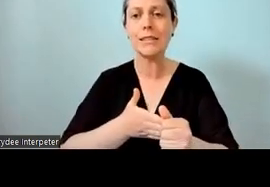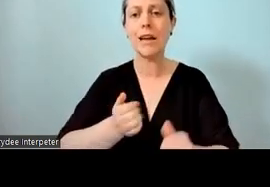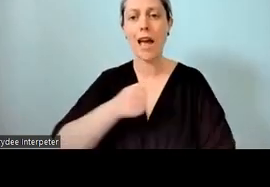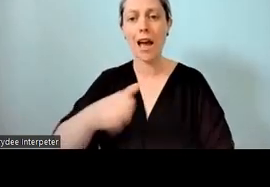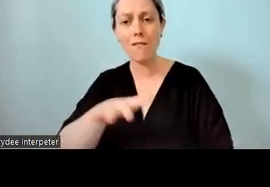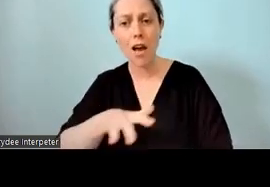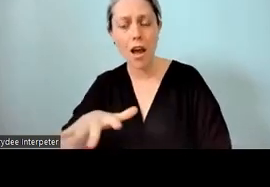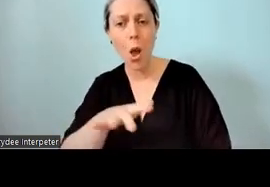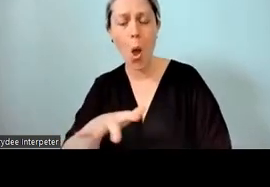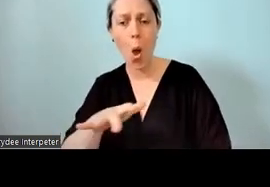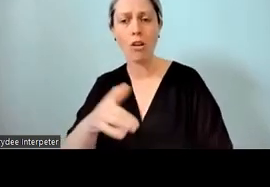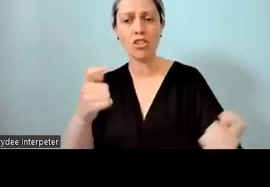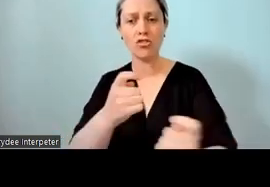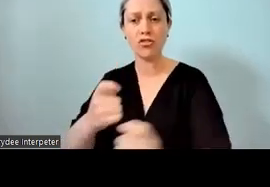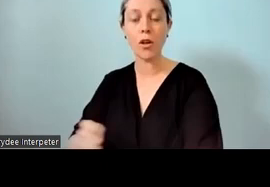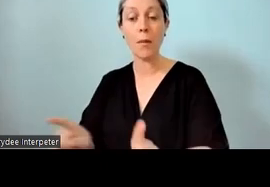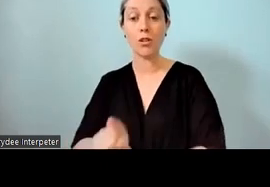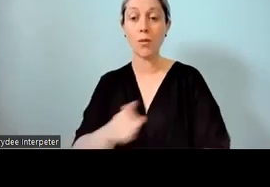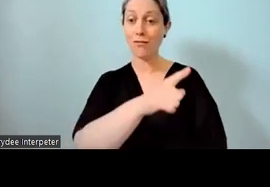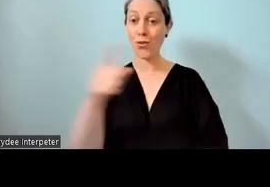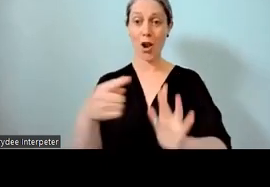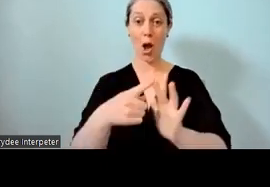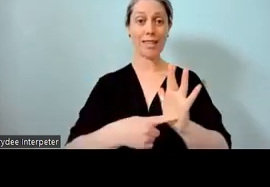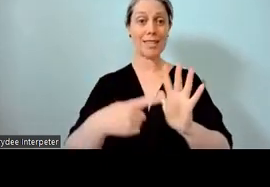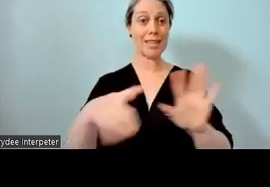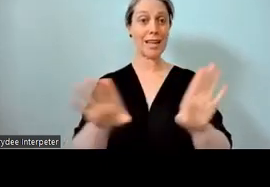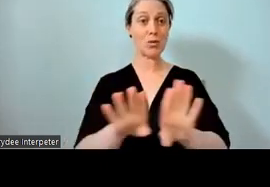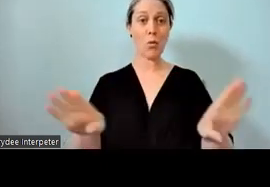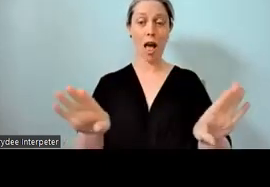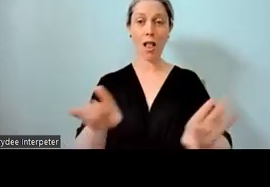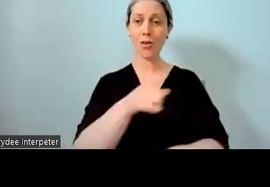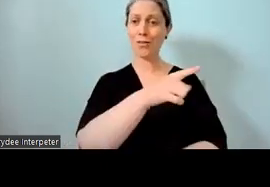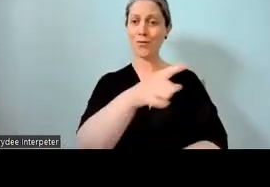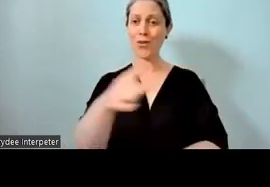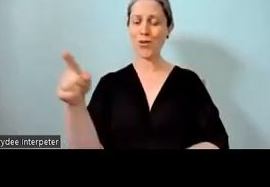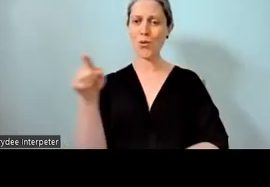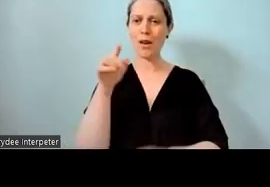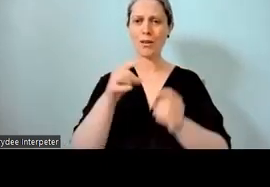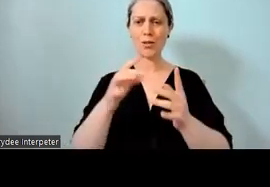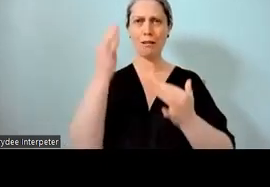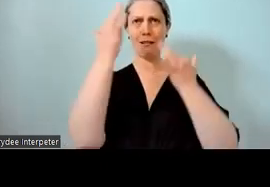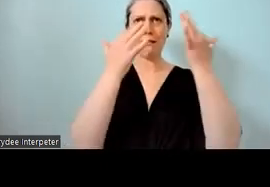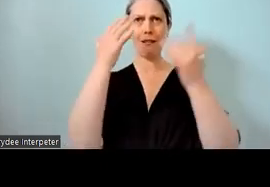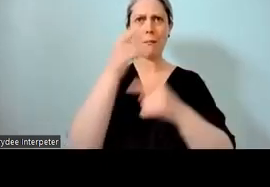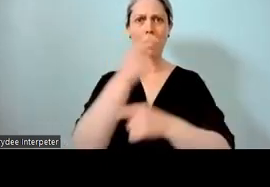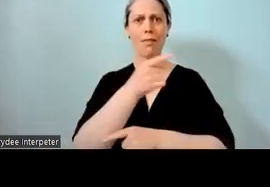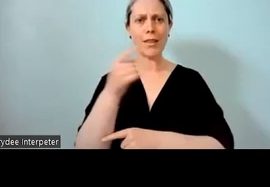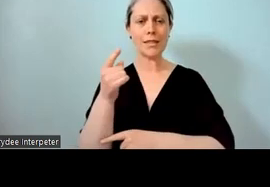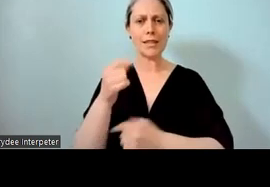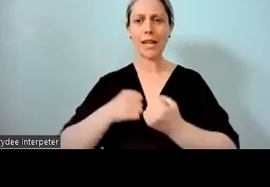But it's also a shift for you in ITE as well. How do you start thinking about that and supporting your teachers?